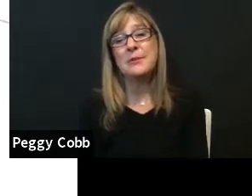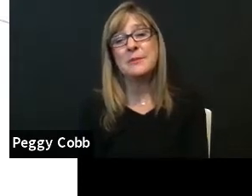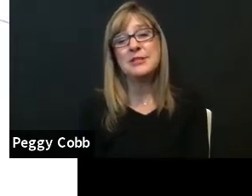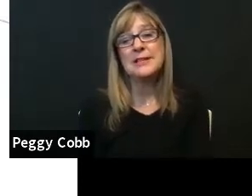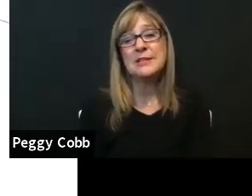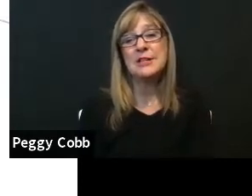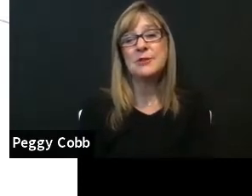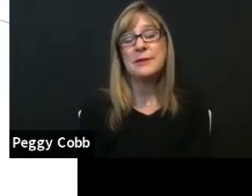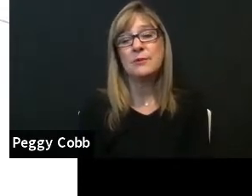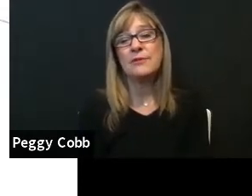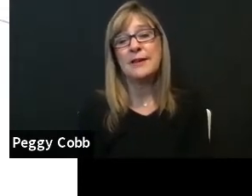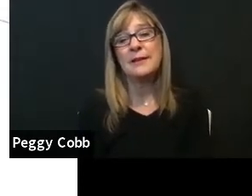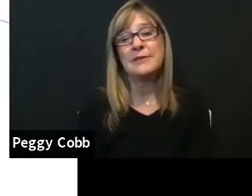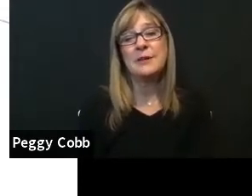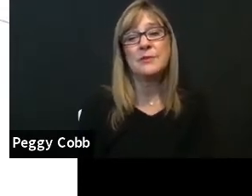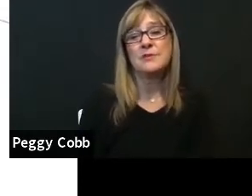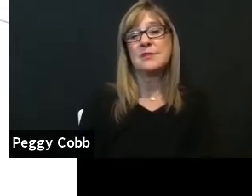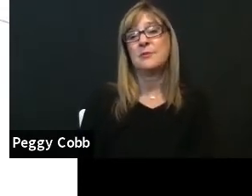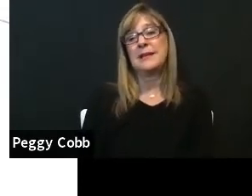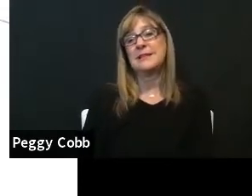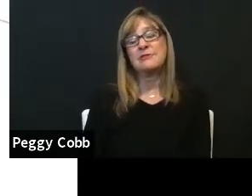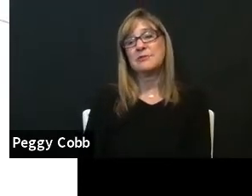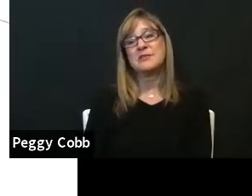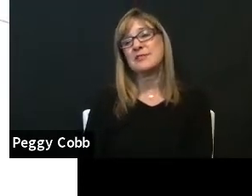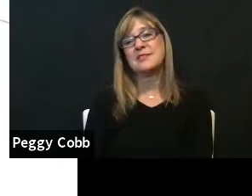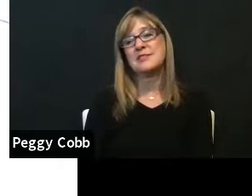I wanted my child to go but we found out there were so many different restrictions